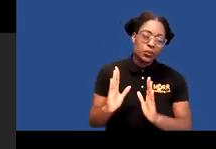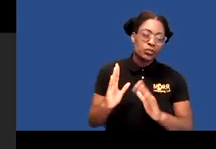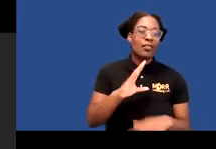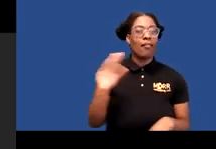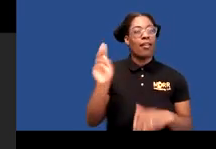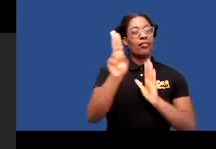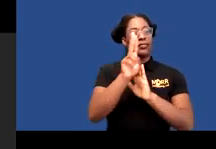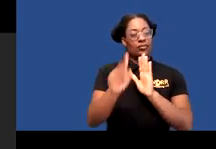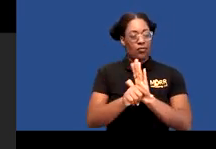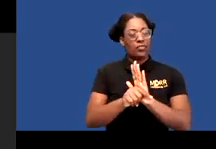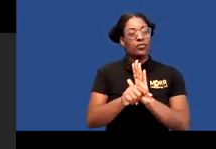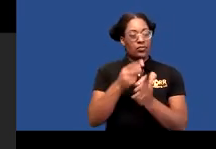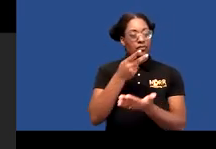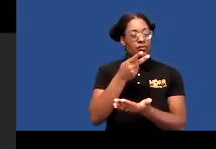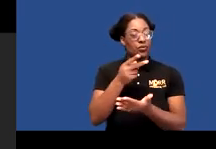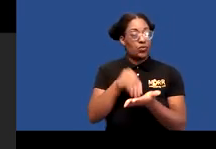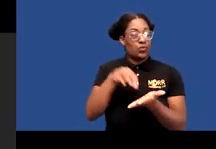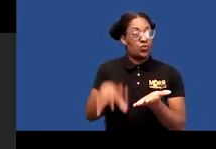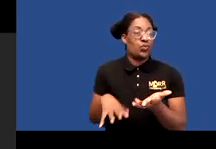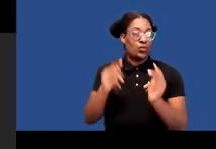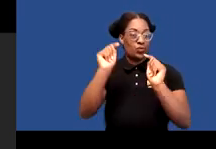Thank you so much for letting us know who's in the room.